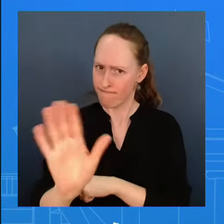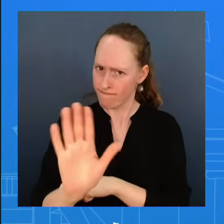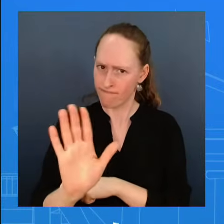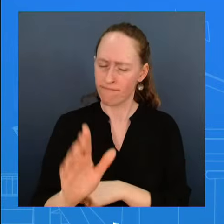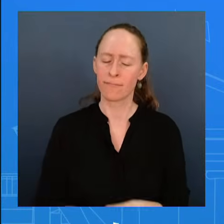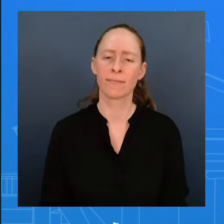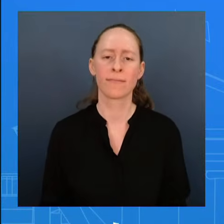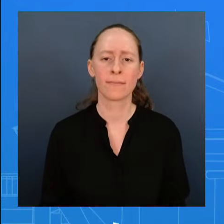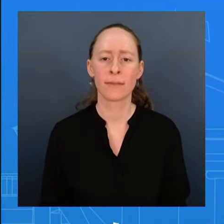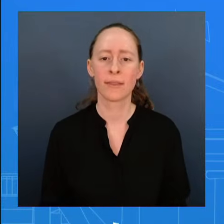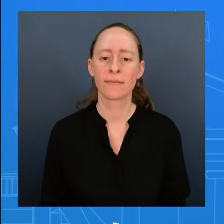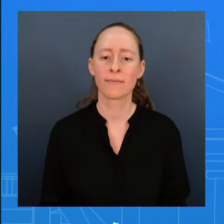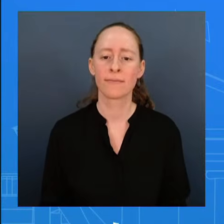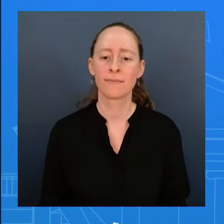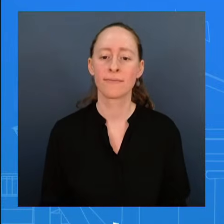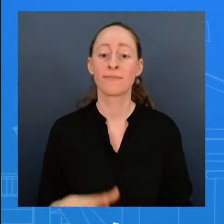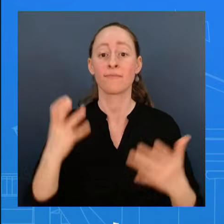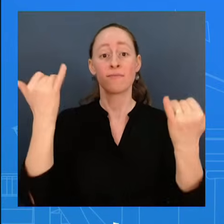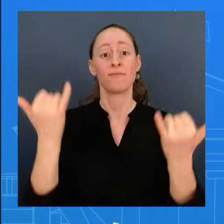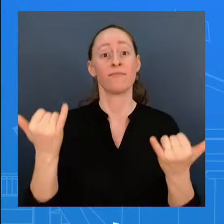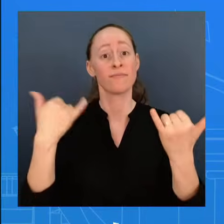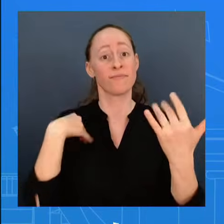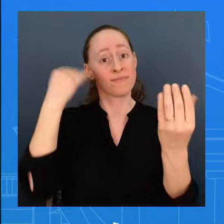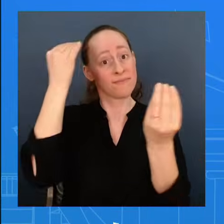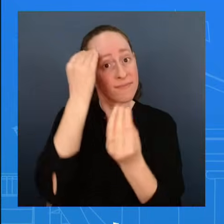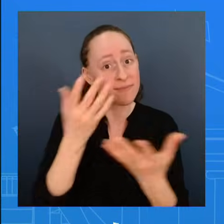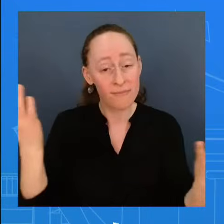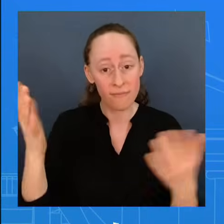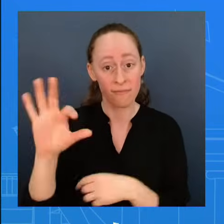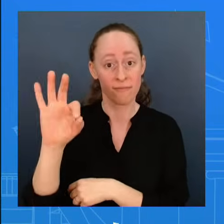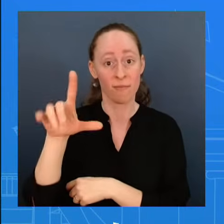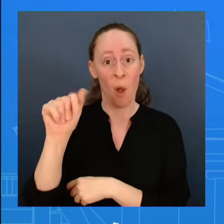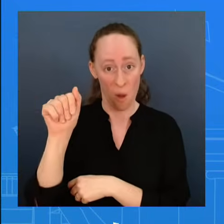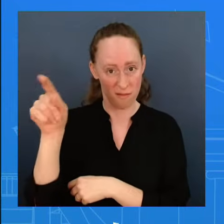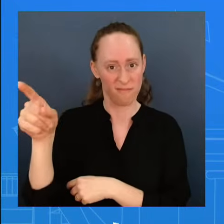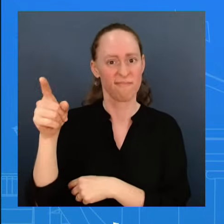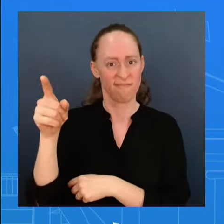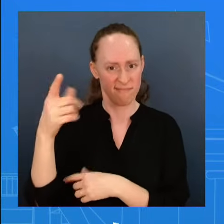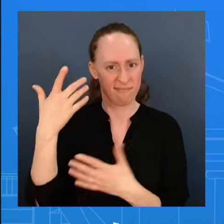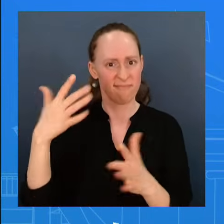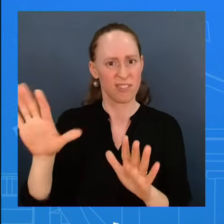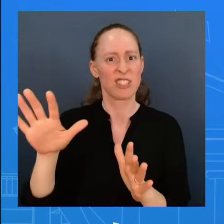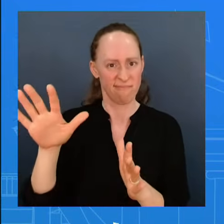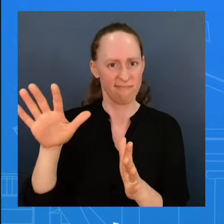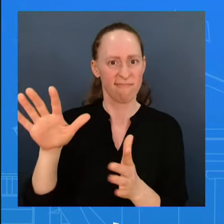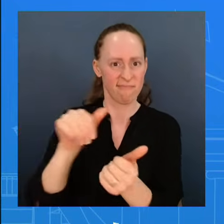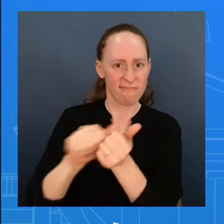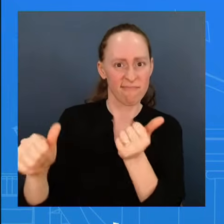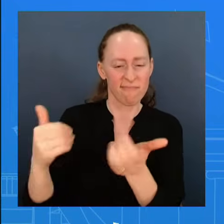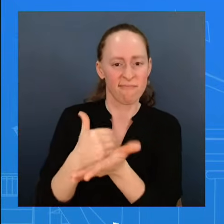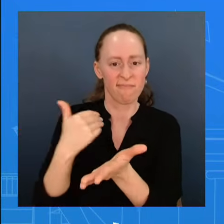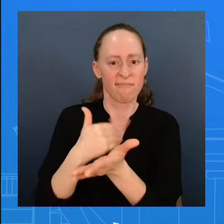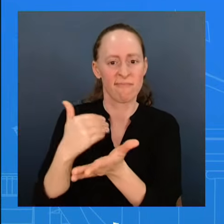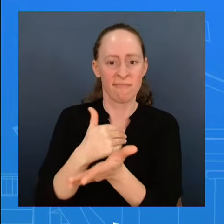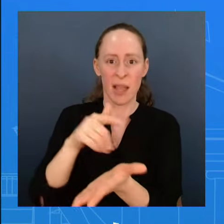That's before many women even know they're pregnant. We should all be concerned that this extreme abortion ban